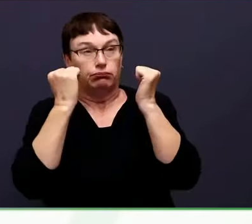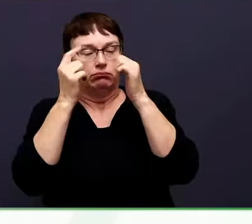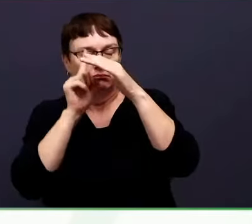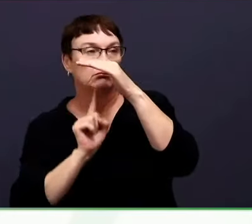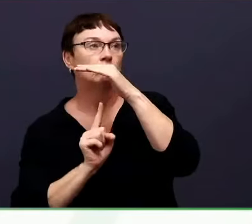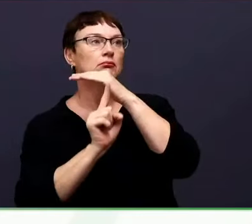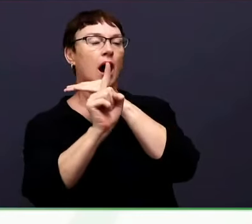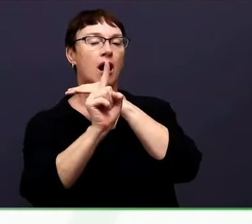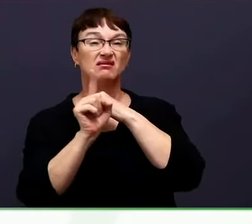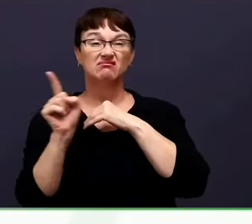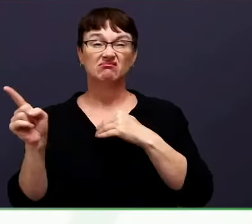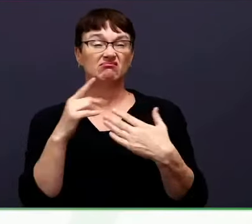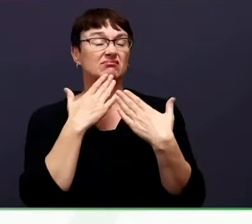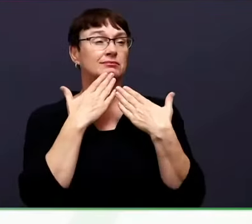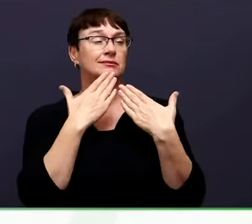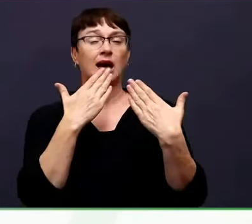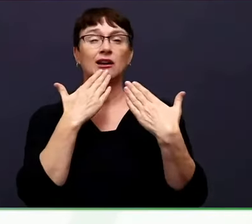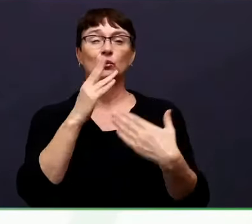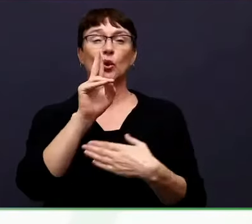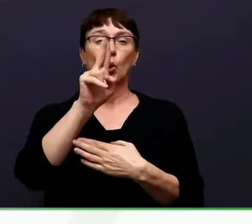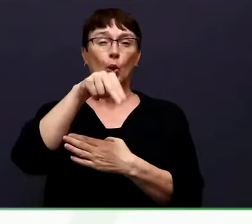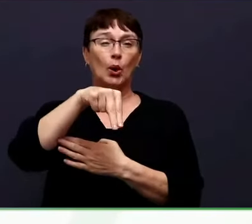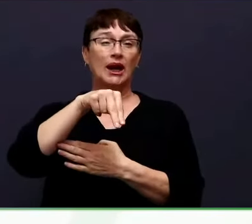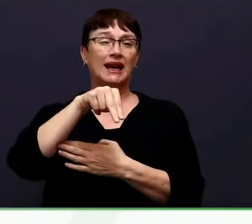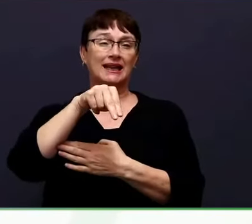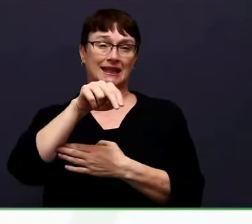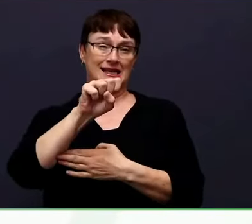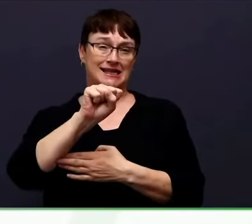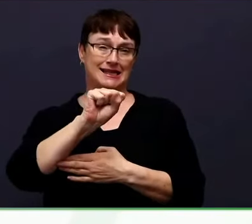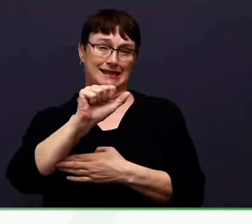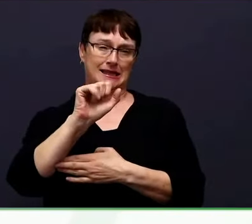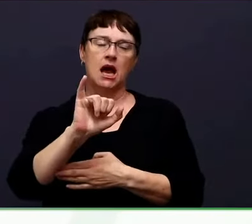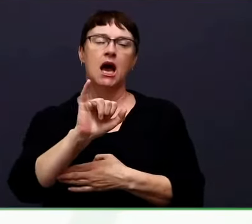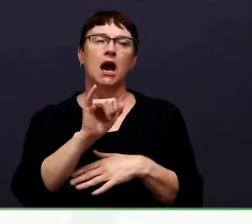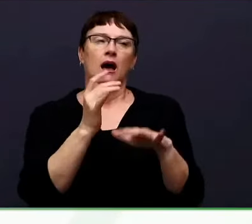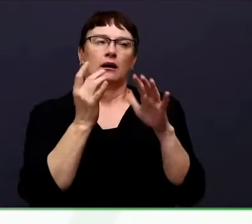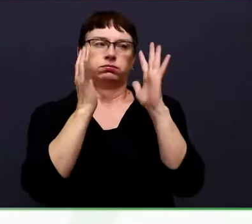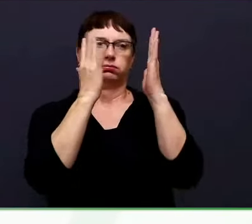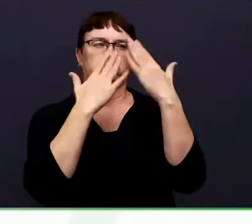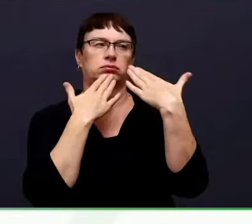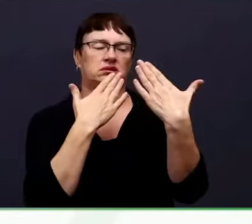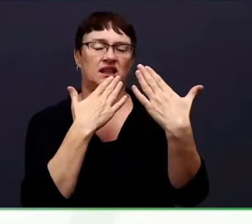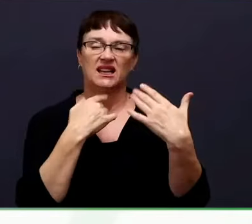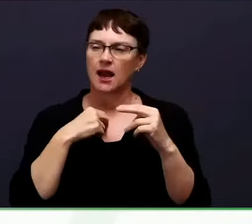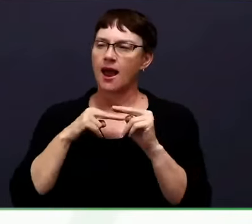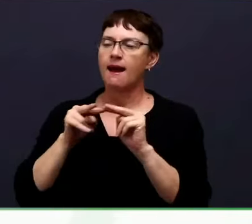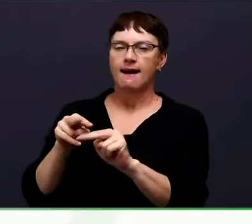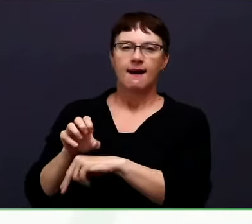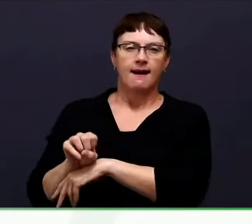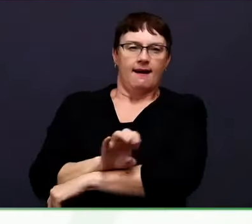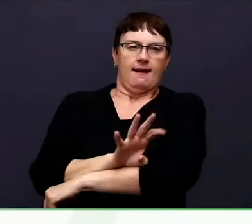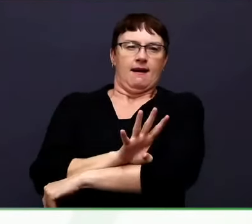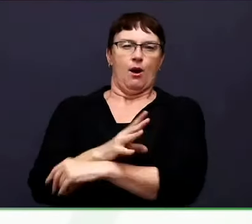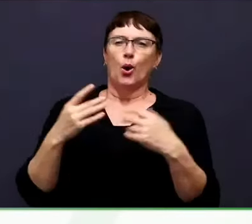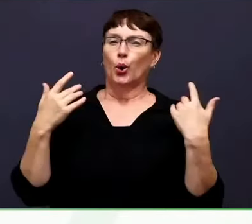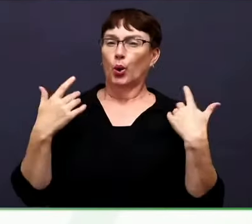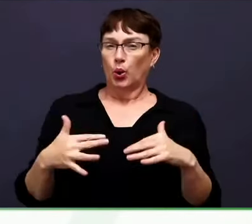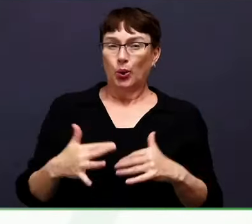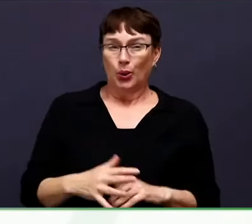Our replication plan, we want to deepen our support for persons with